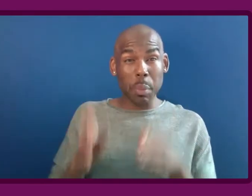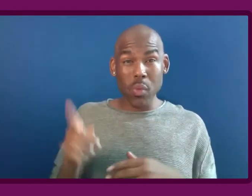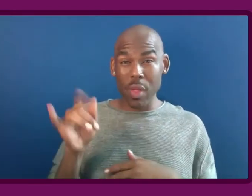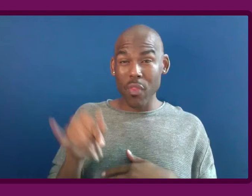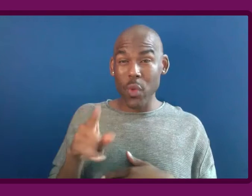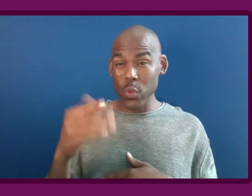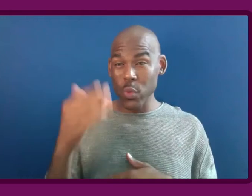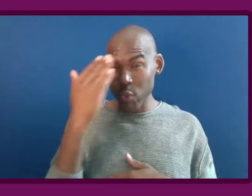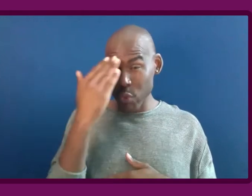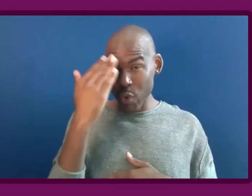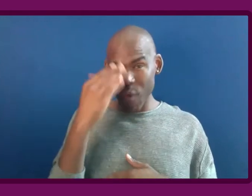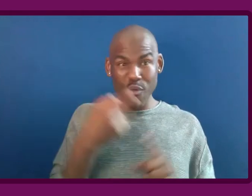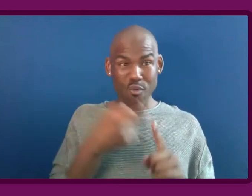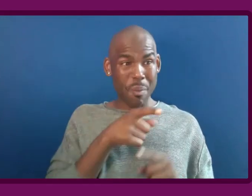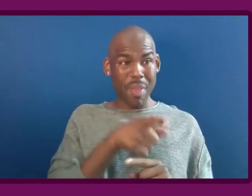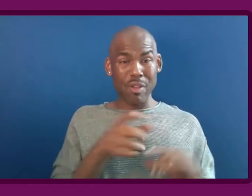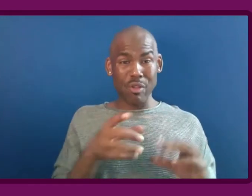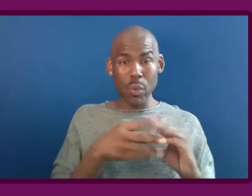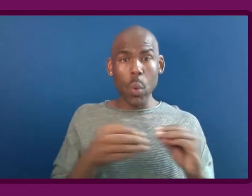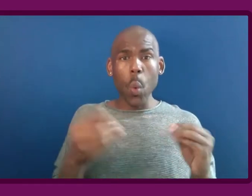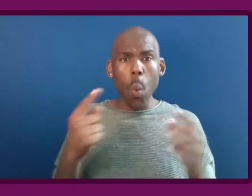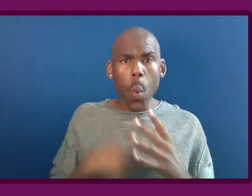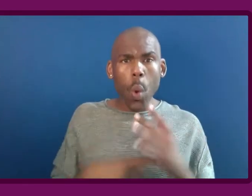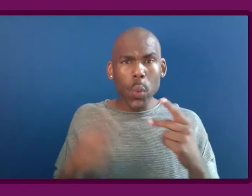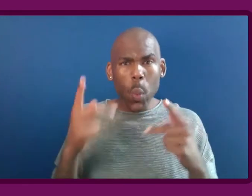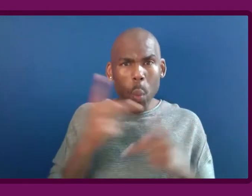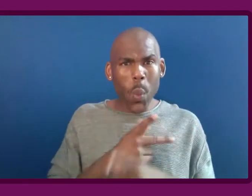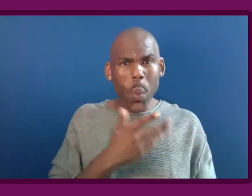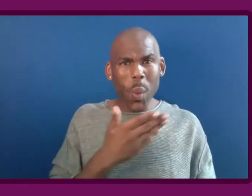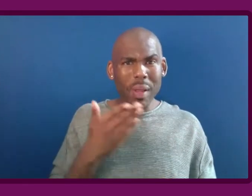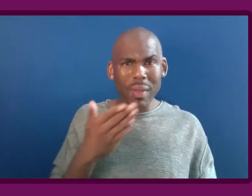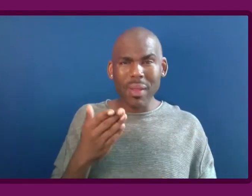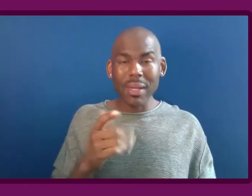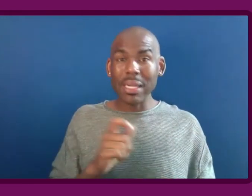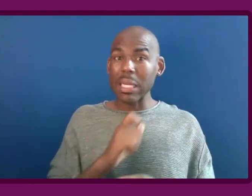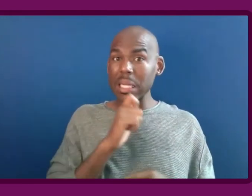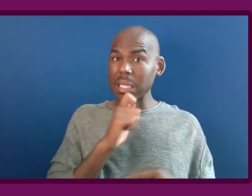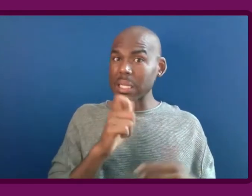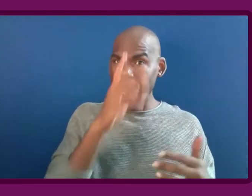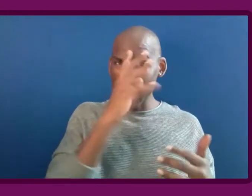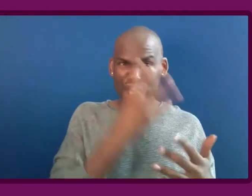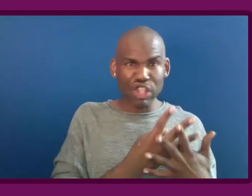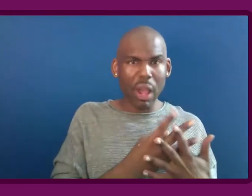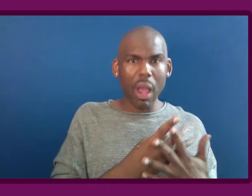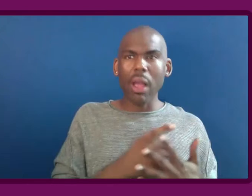known on this story, what's the worst thing that could happen? It's not jail. It's not paying for